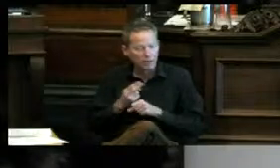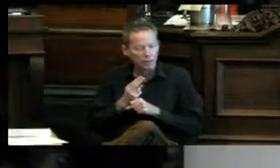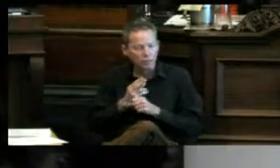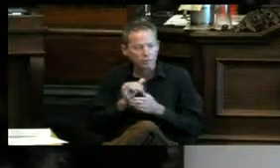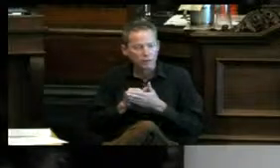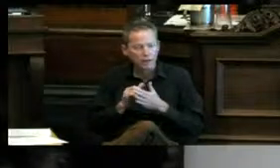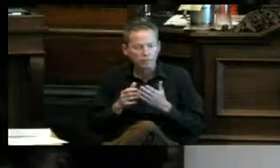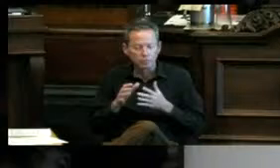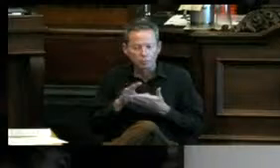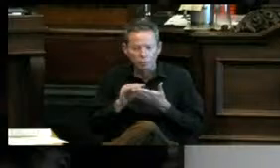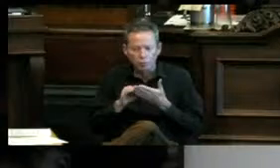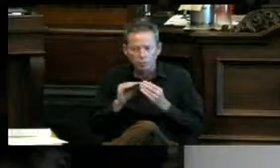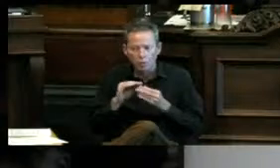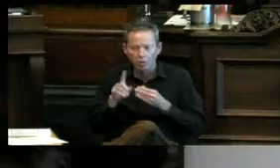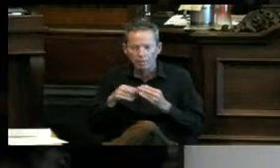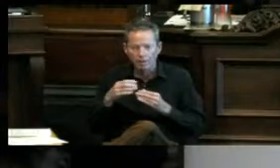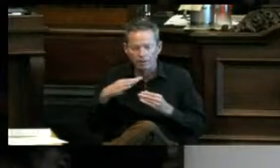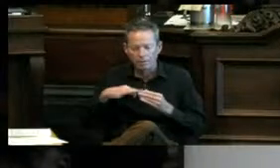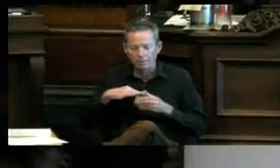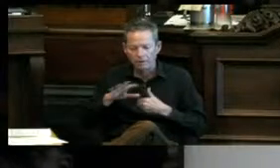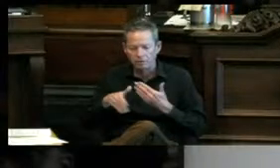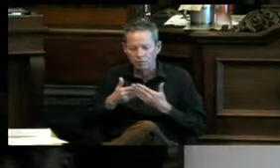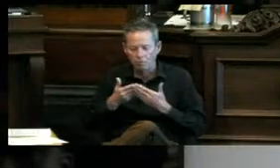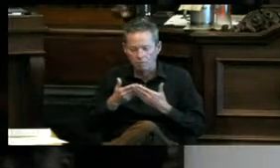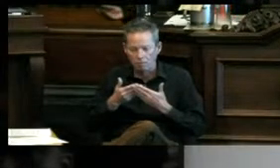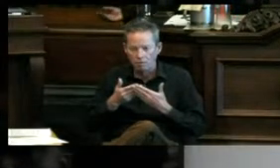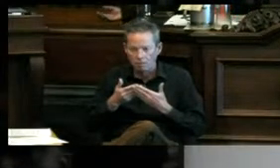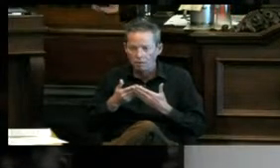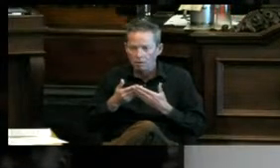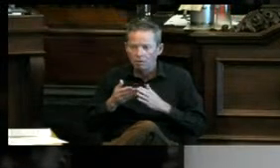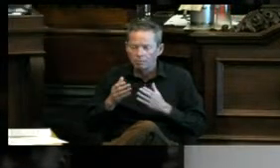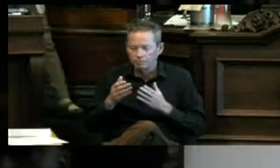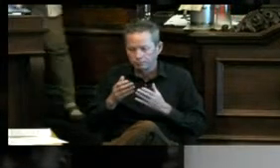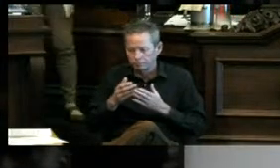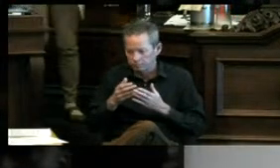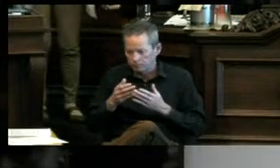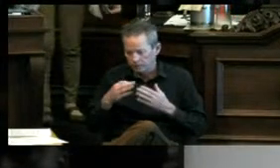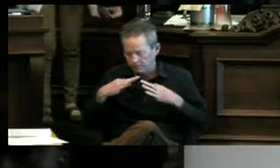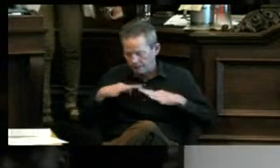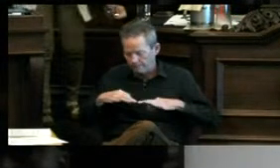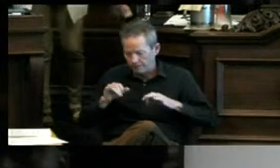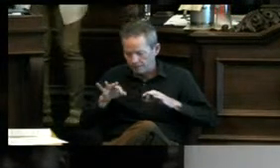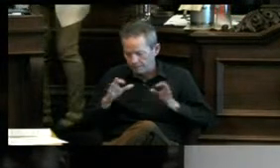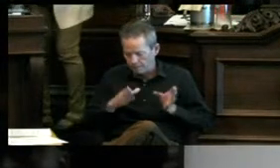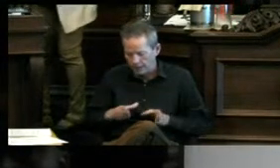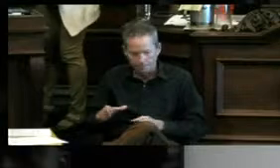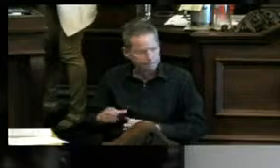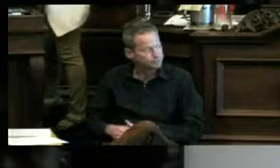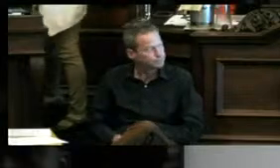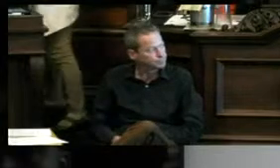customized to or for the city employees, and they can use that to learn more about their